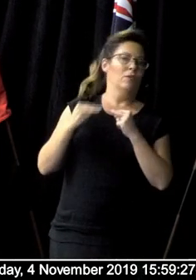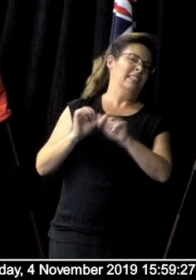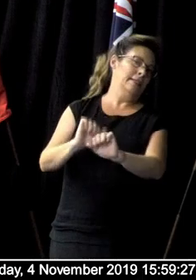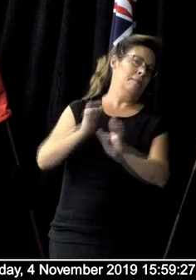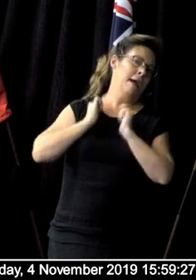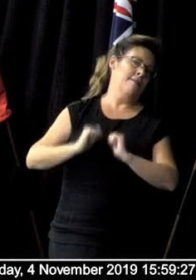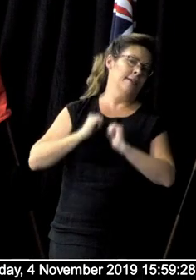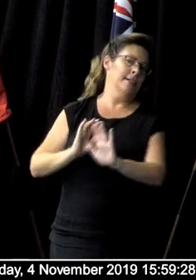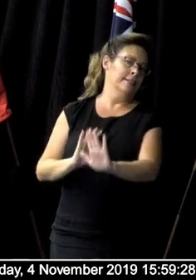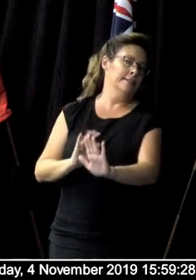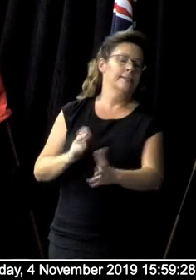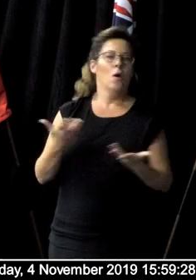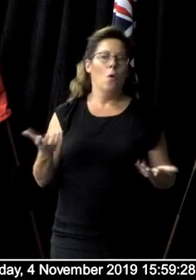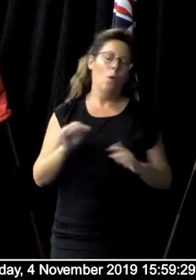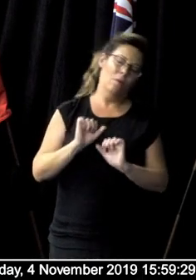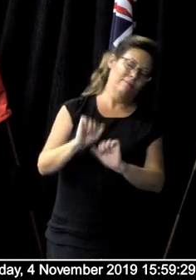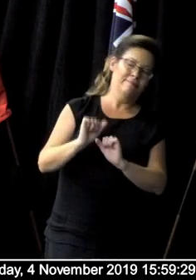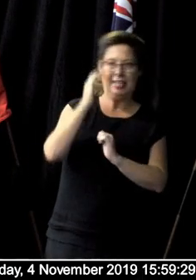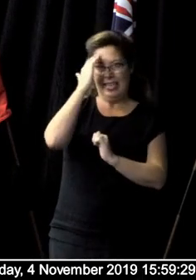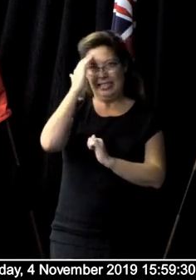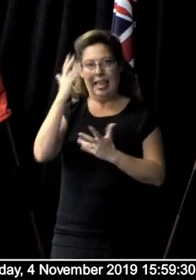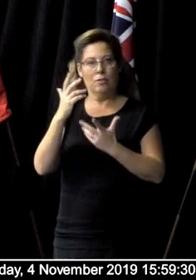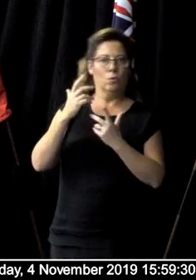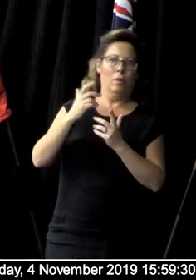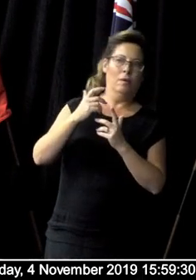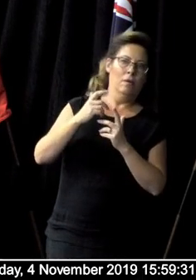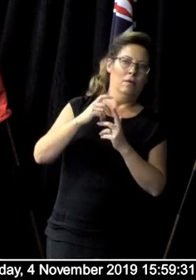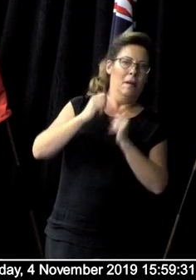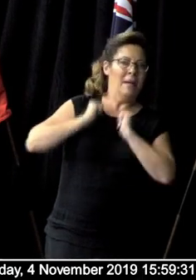“You don’t understand me, you don’t value me, I don’t belong.”